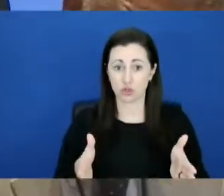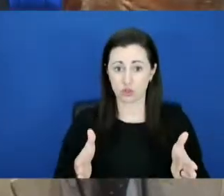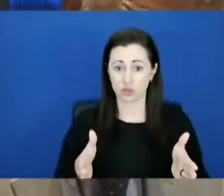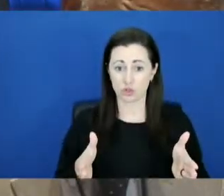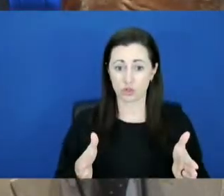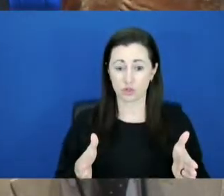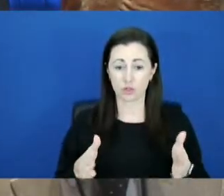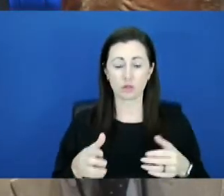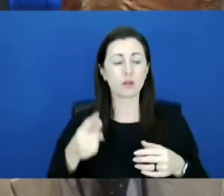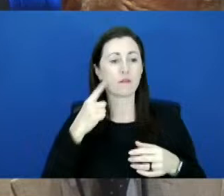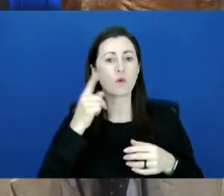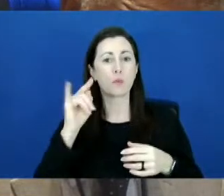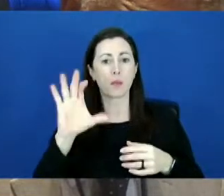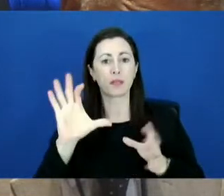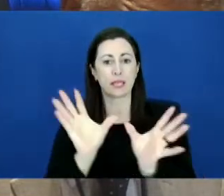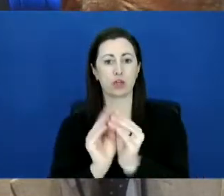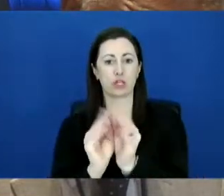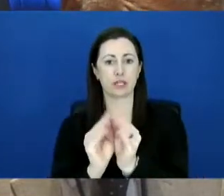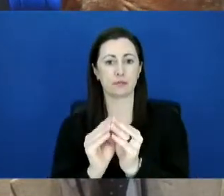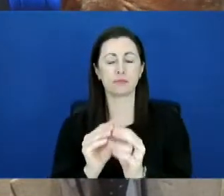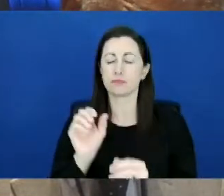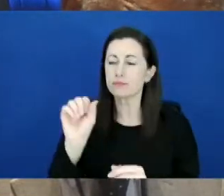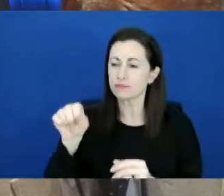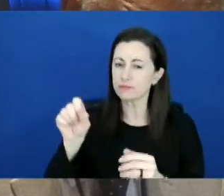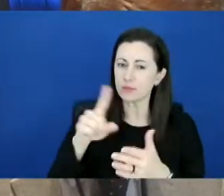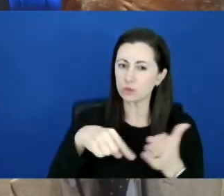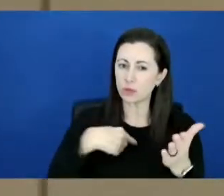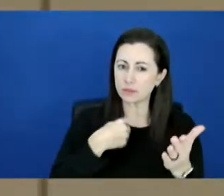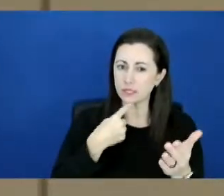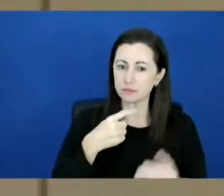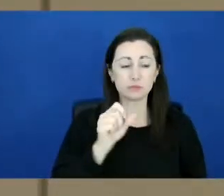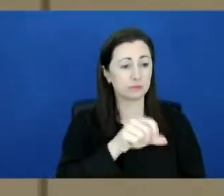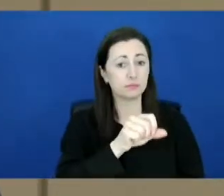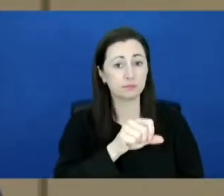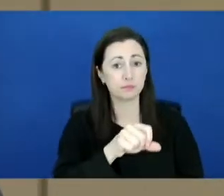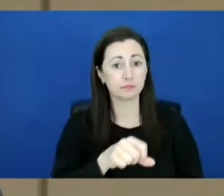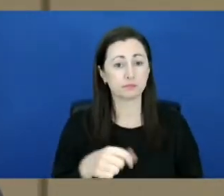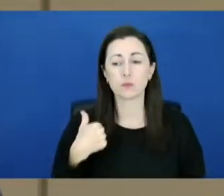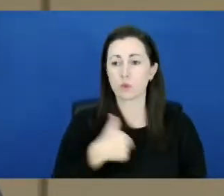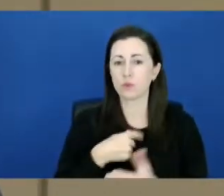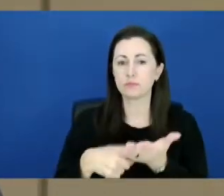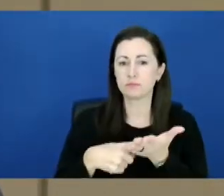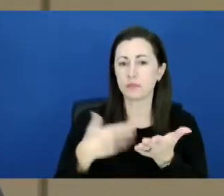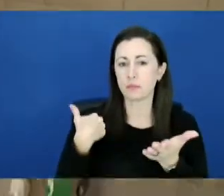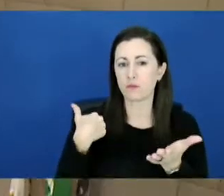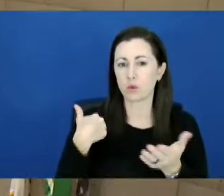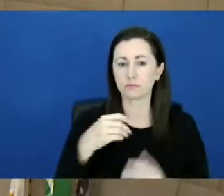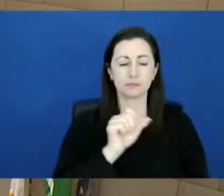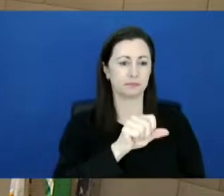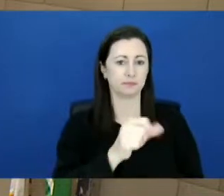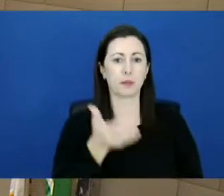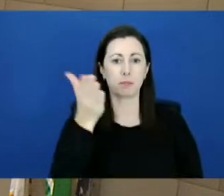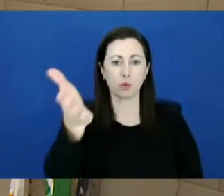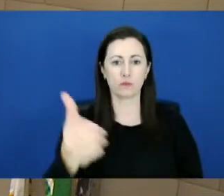WILL SPONSOR THAT AND NOT A COMMISSIONER. WELL, THIS IS FOR A PUBLIC HEARING. THAT'S WHAT I'M SAYING.